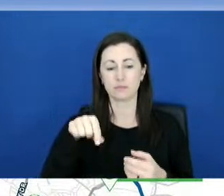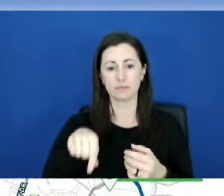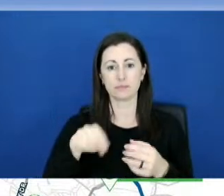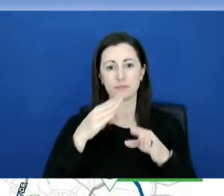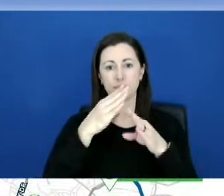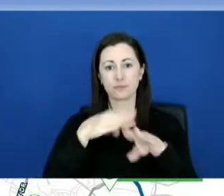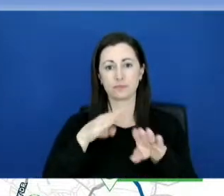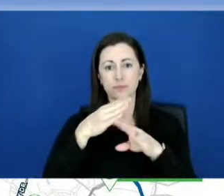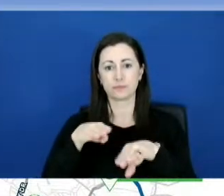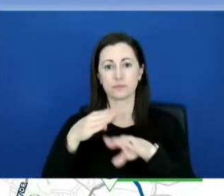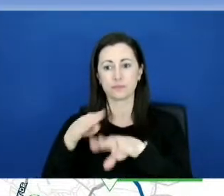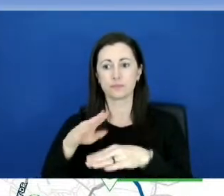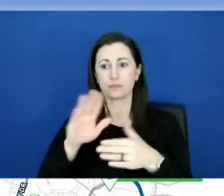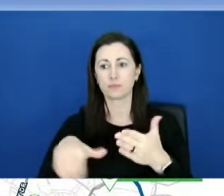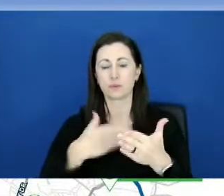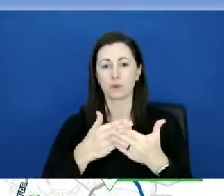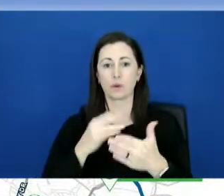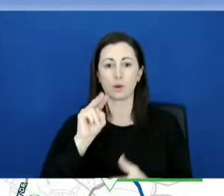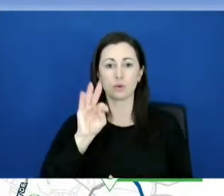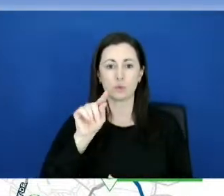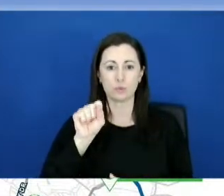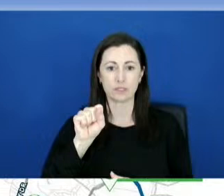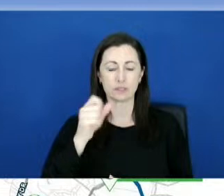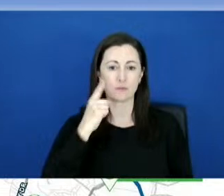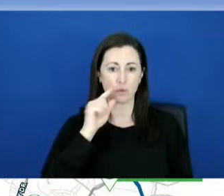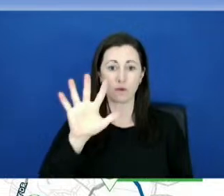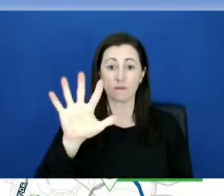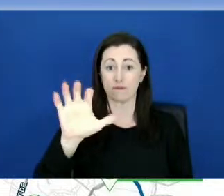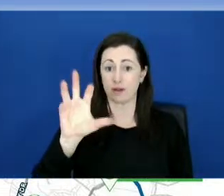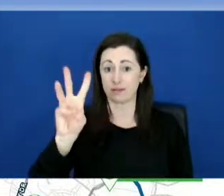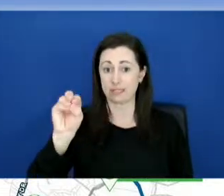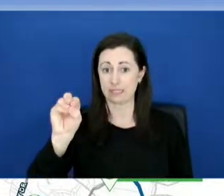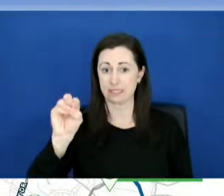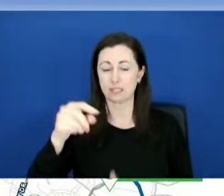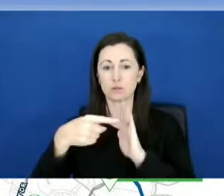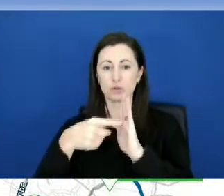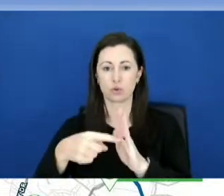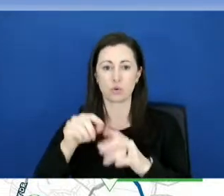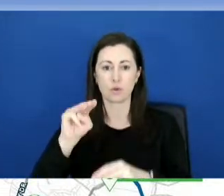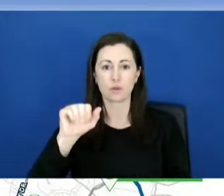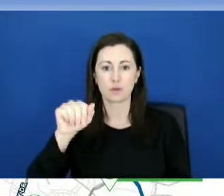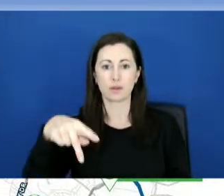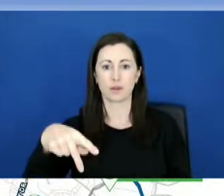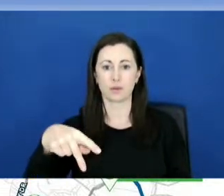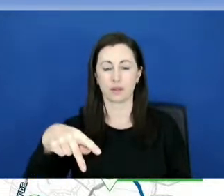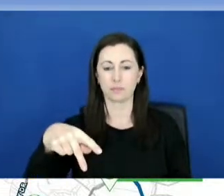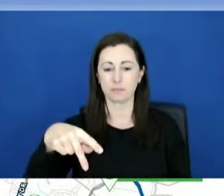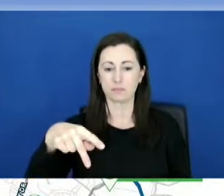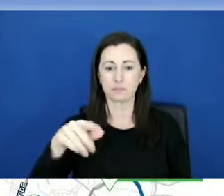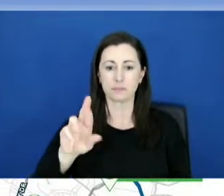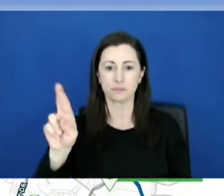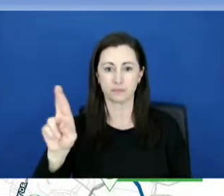OF THOSE UNITS, AND THIS BREAKS